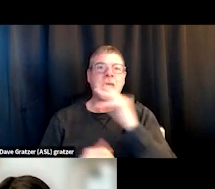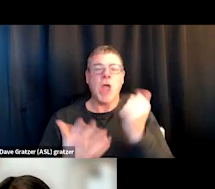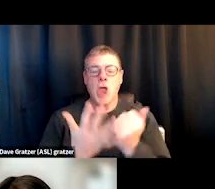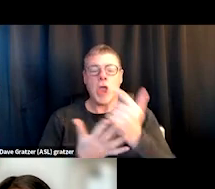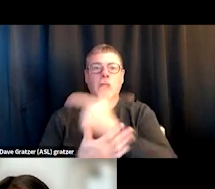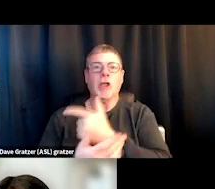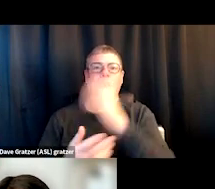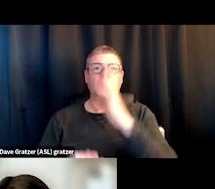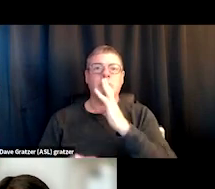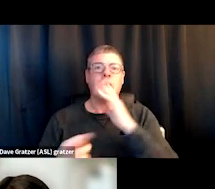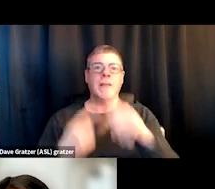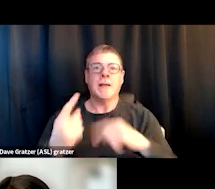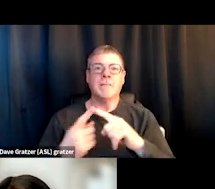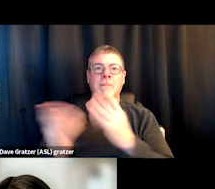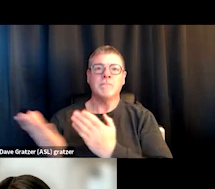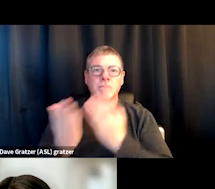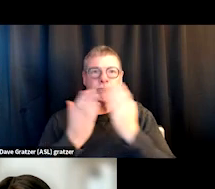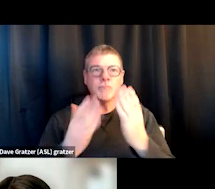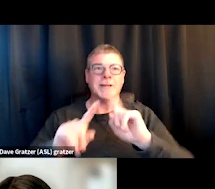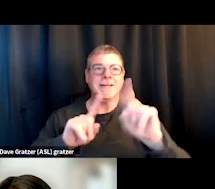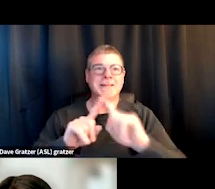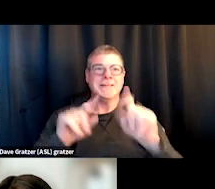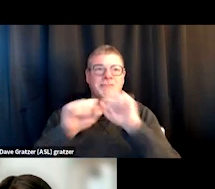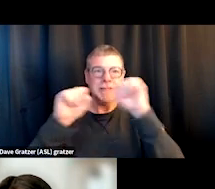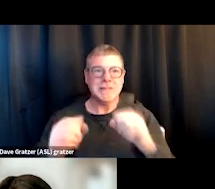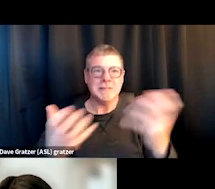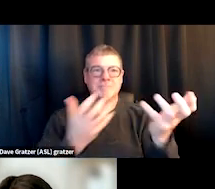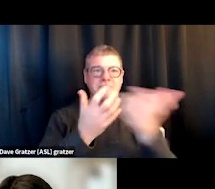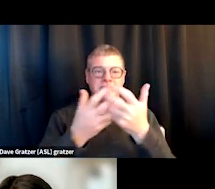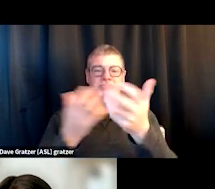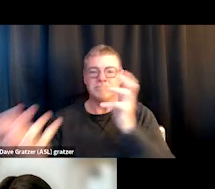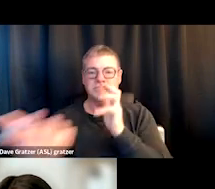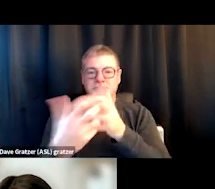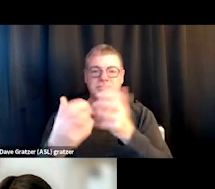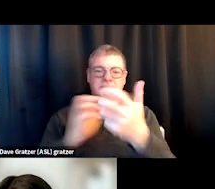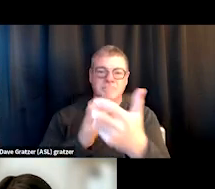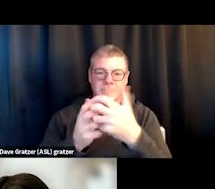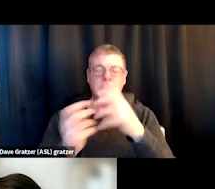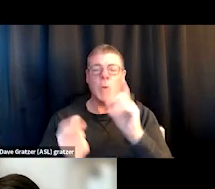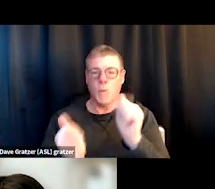to bring these different systems together to partner with the services that they deliver.